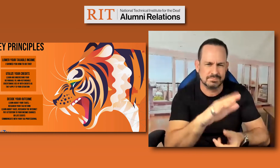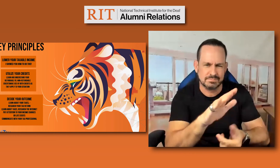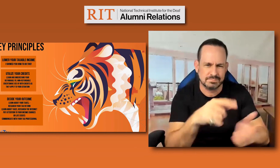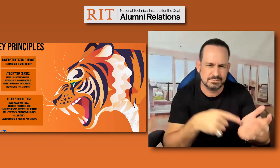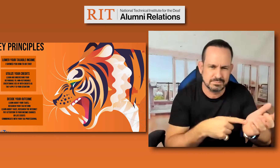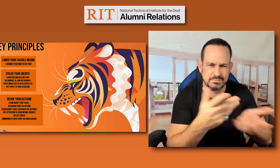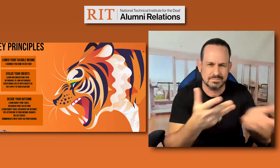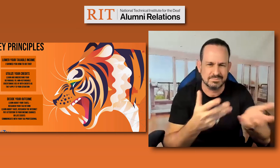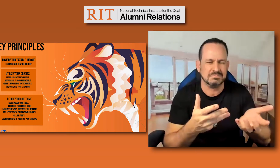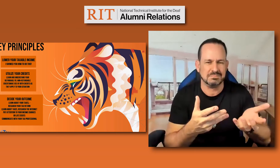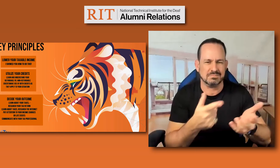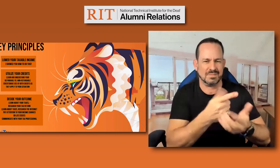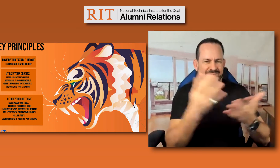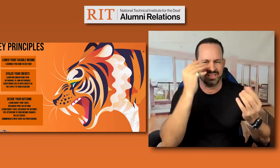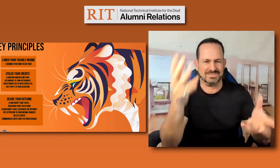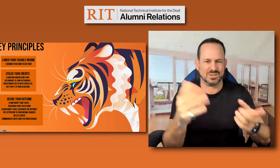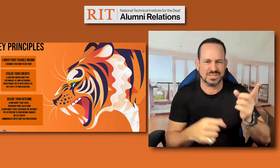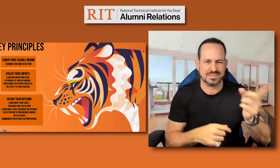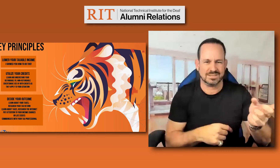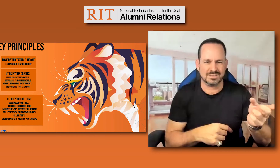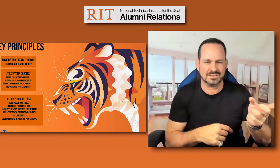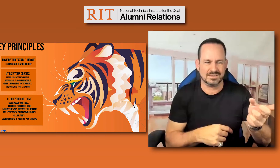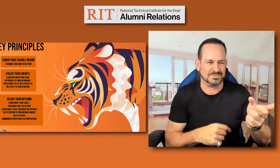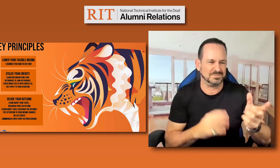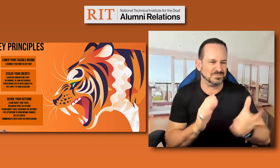full of resources for your use.